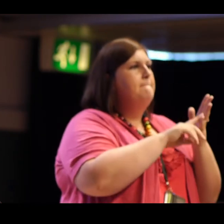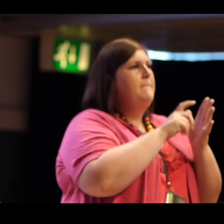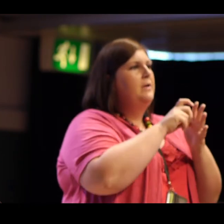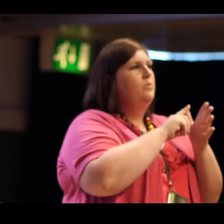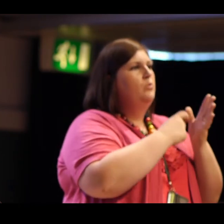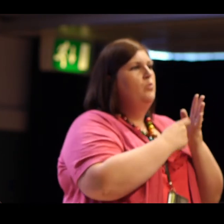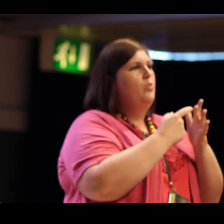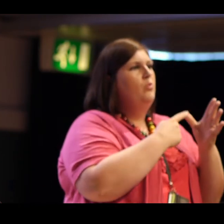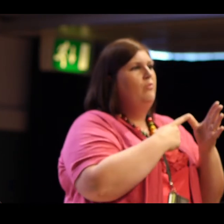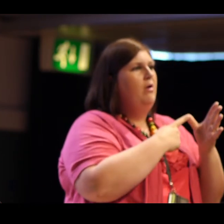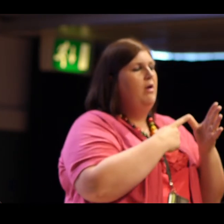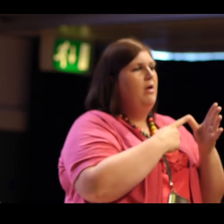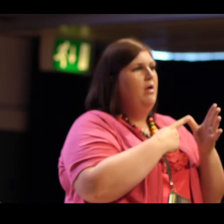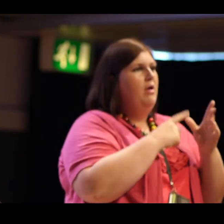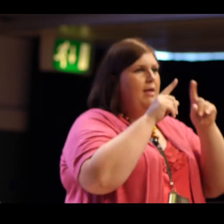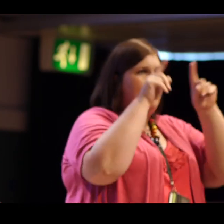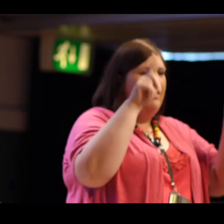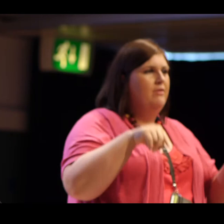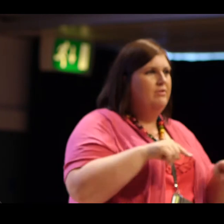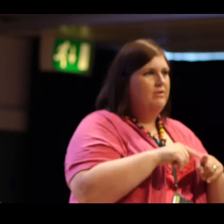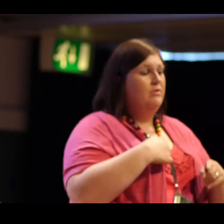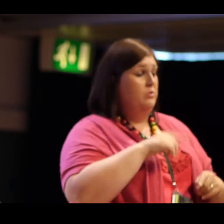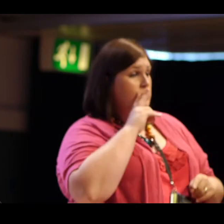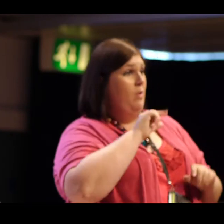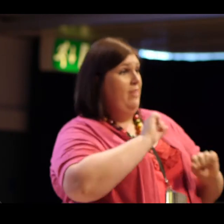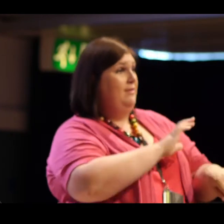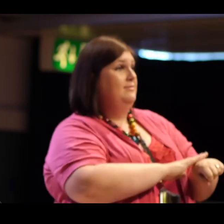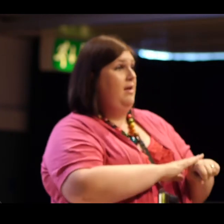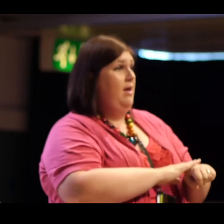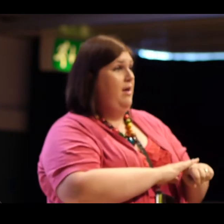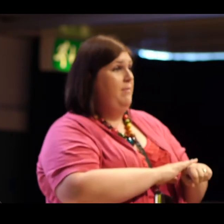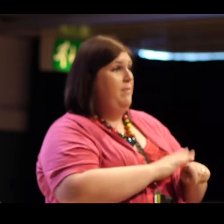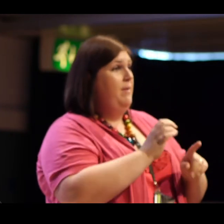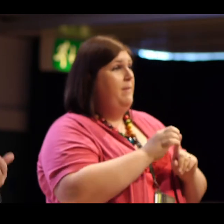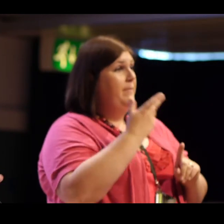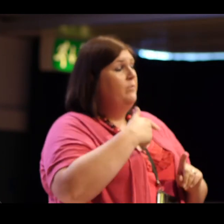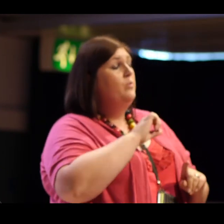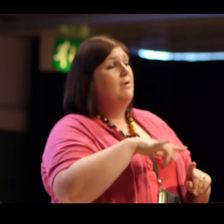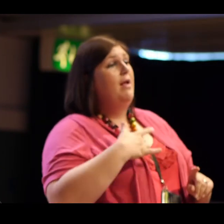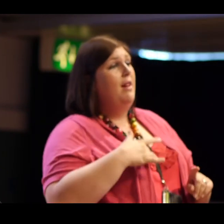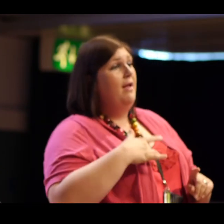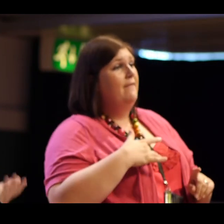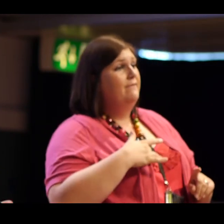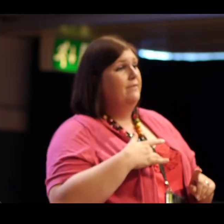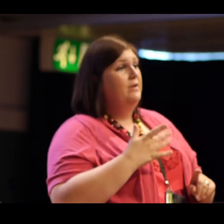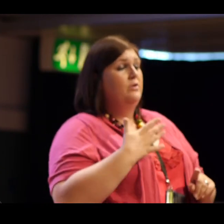Now, this is where Picasso, who, of course, was alive at the time, exhibited all his new editions of his ceramics.